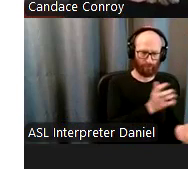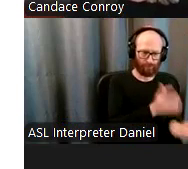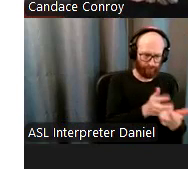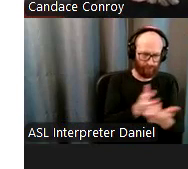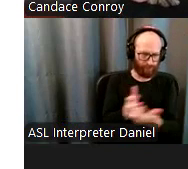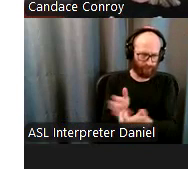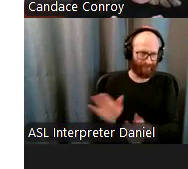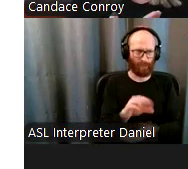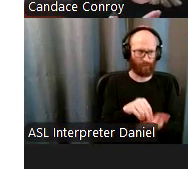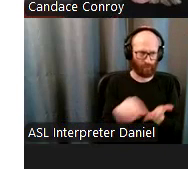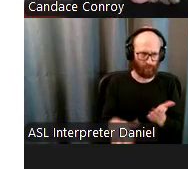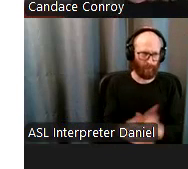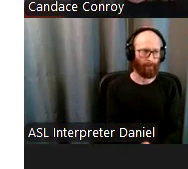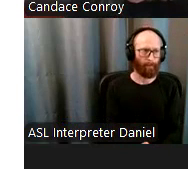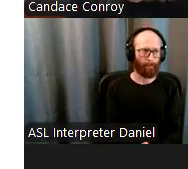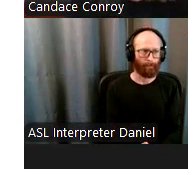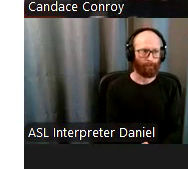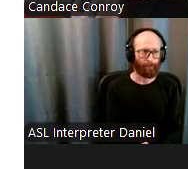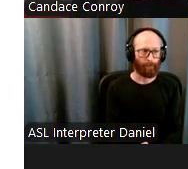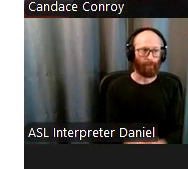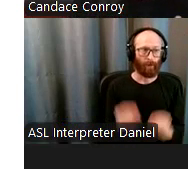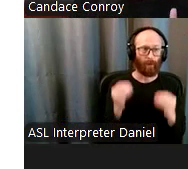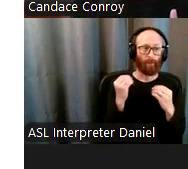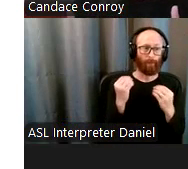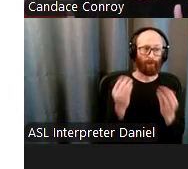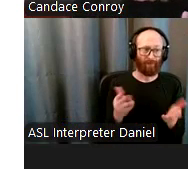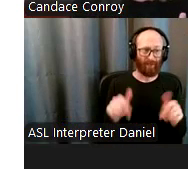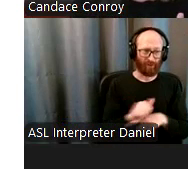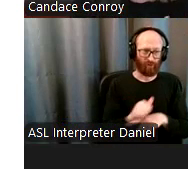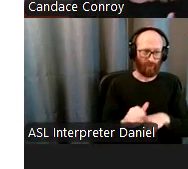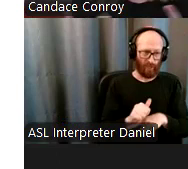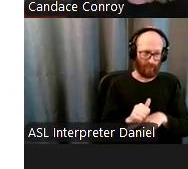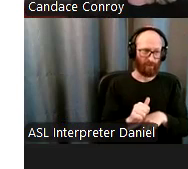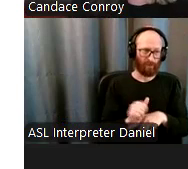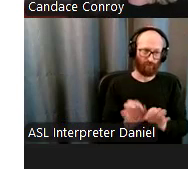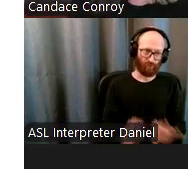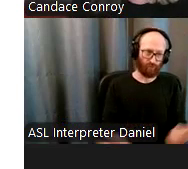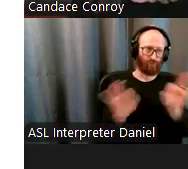So providing this training was crucial and because our new lesson plans are so robust,